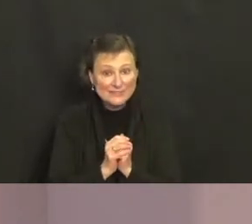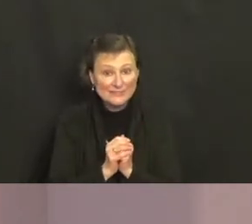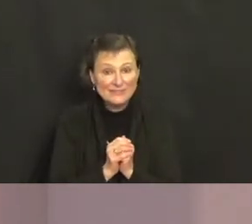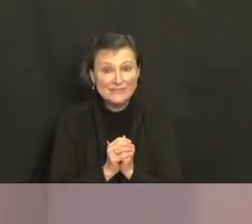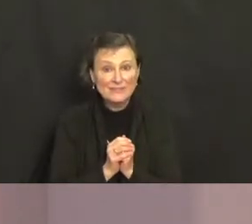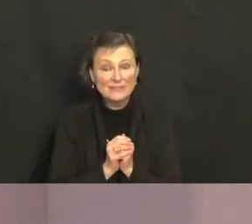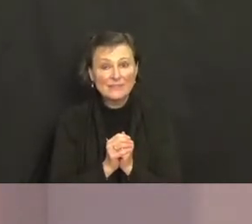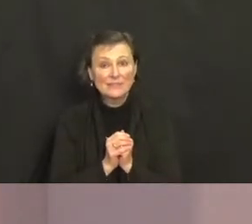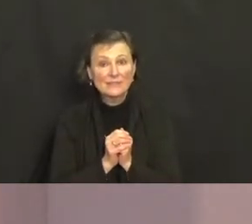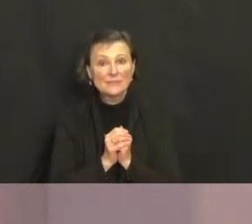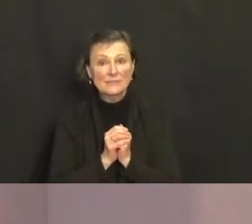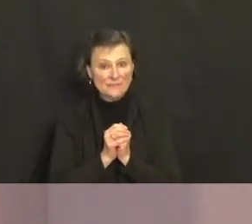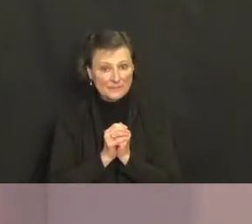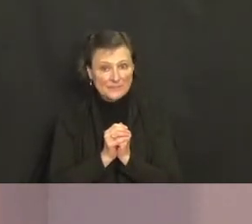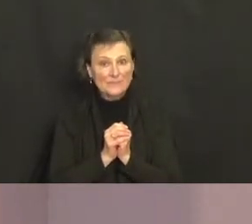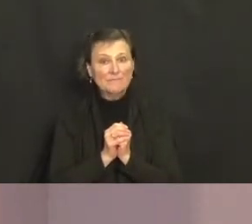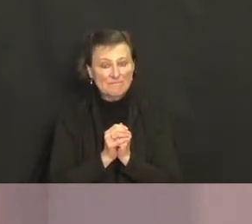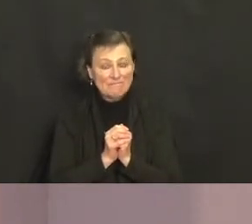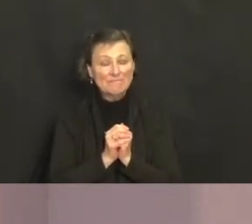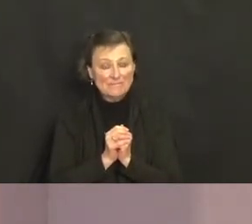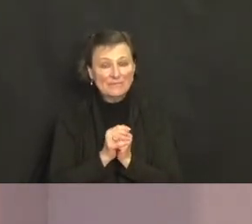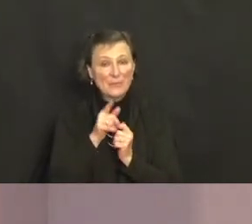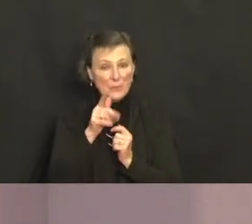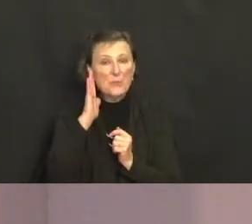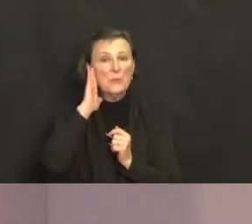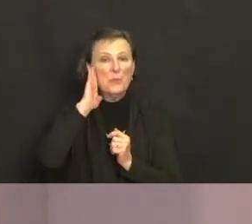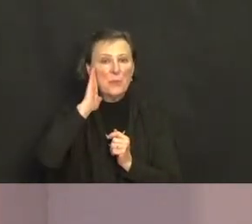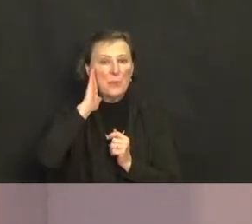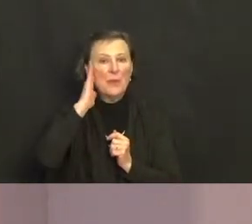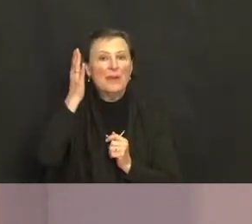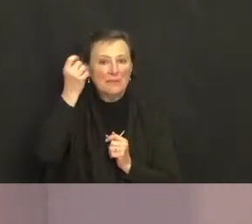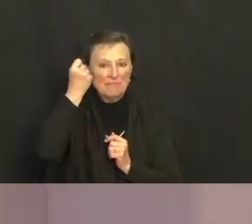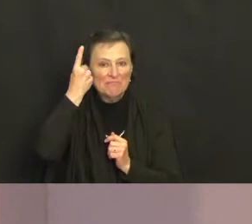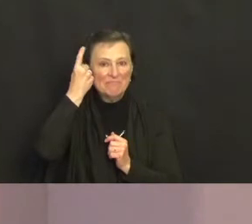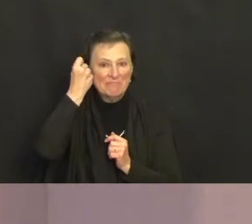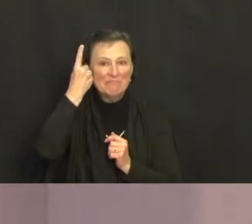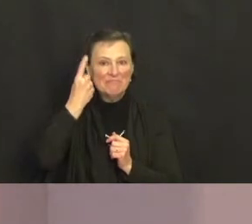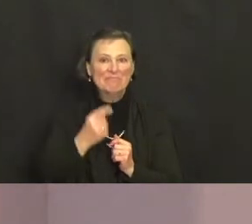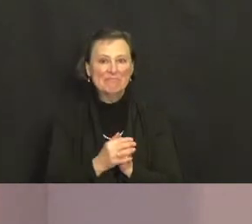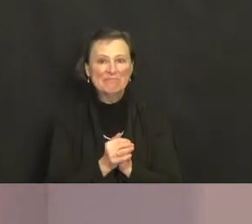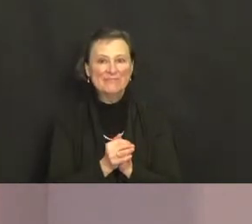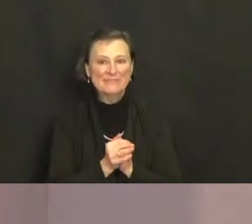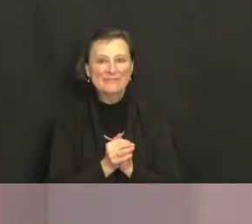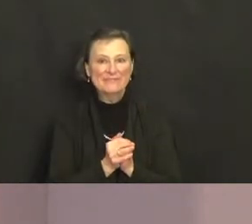You will know.